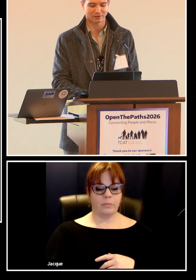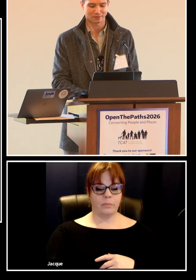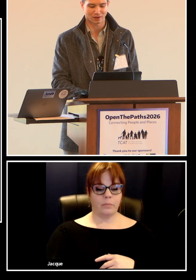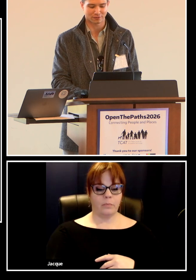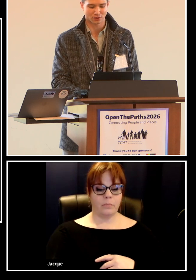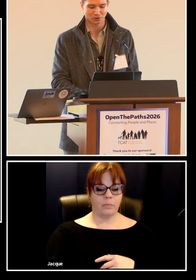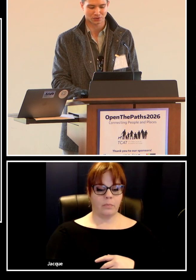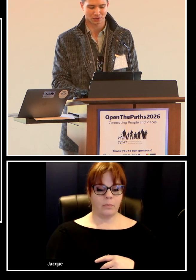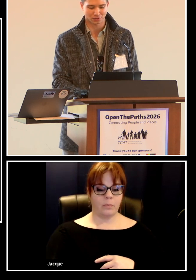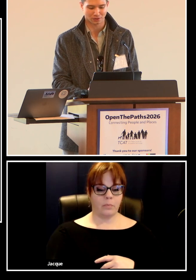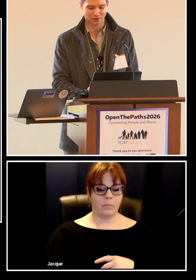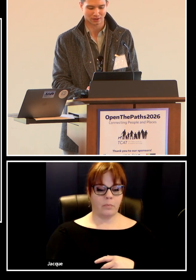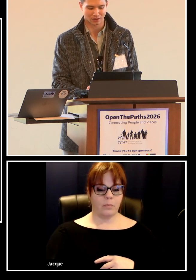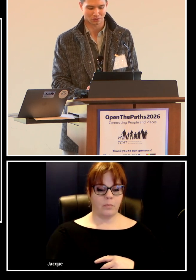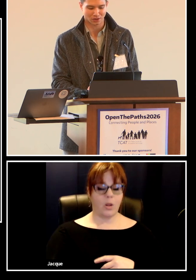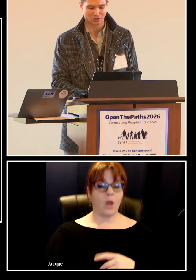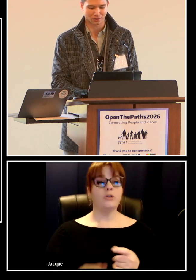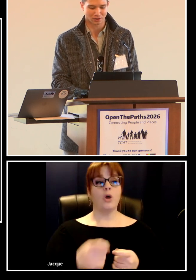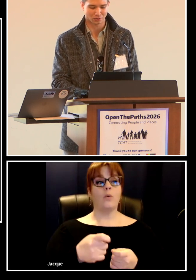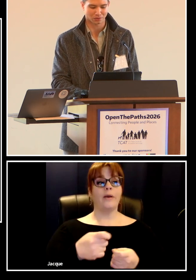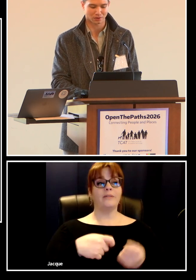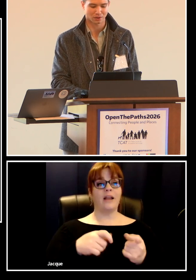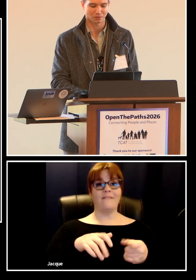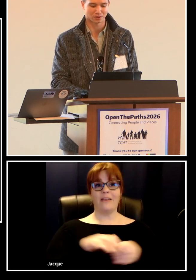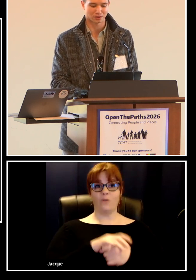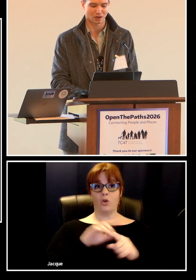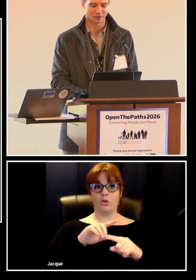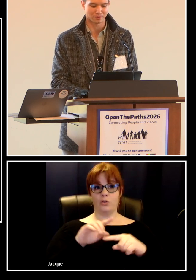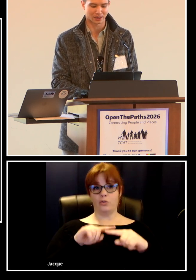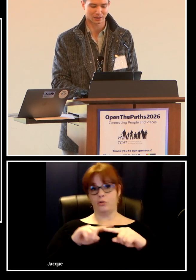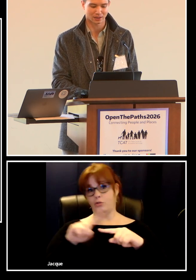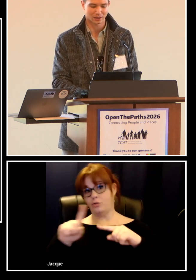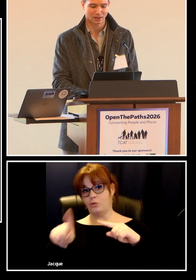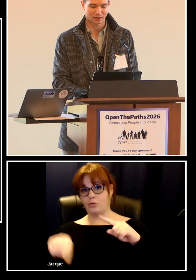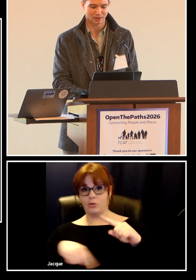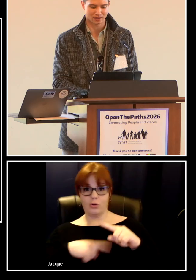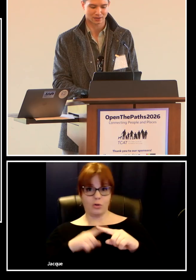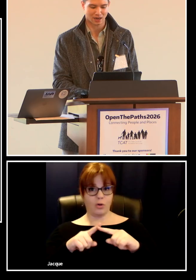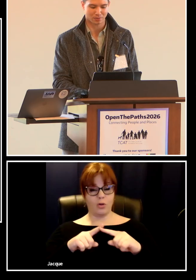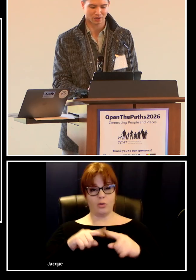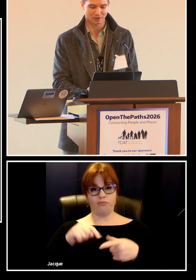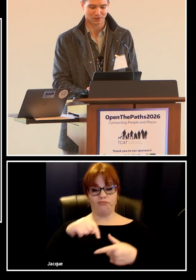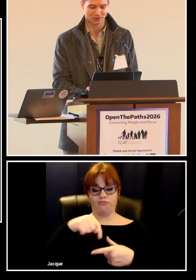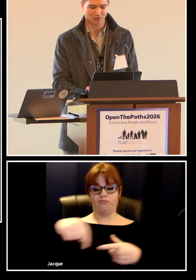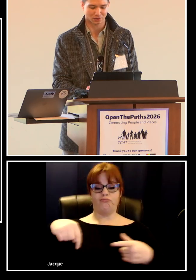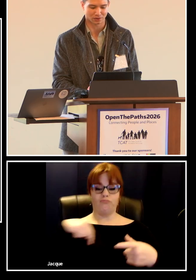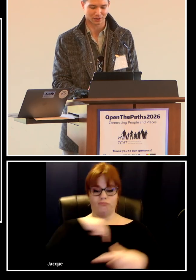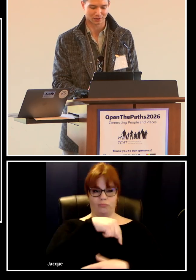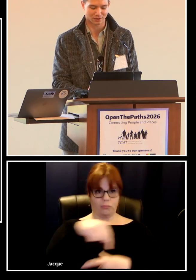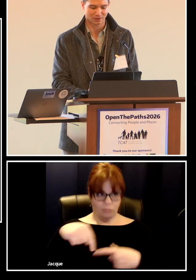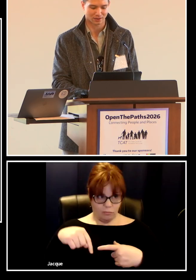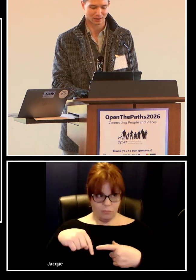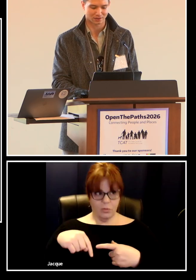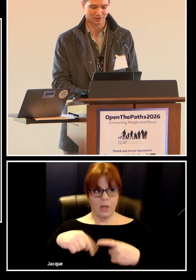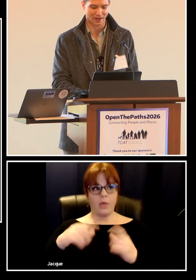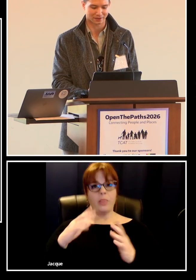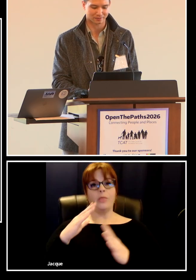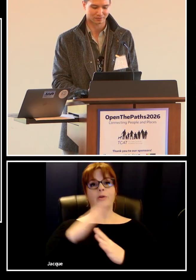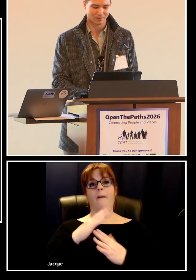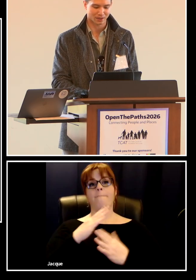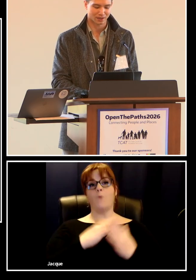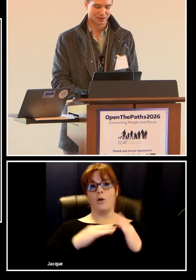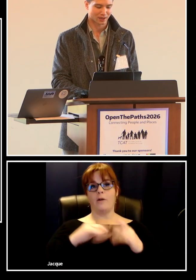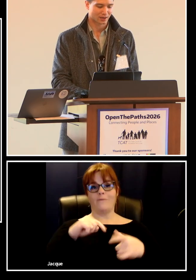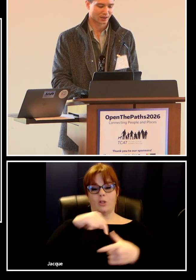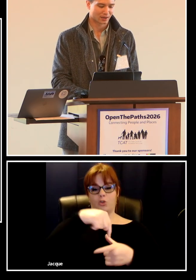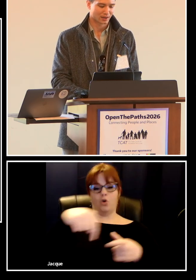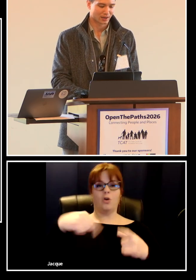of a full circle like a walkshed would often make, the top part of this circle is is flat.